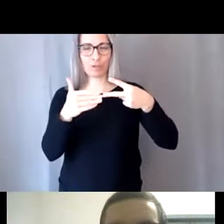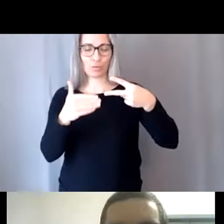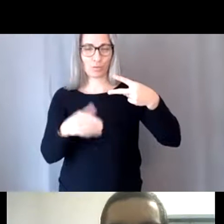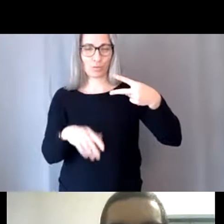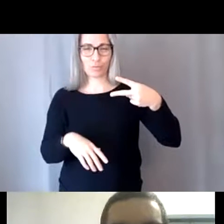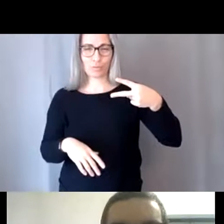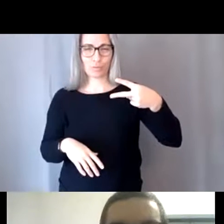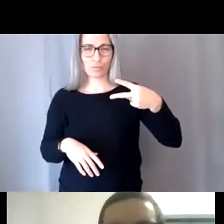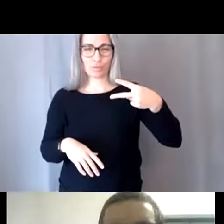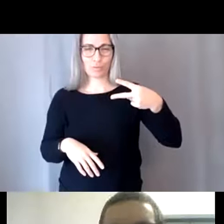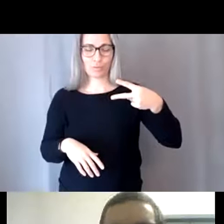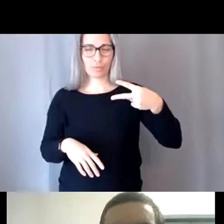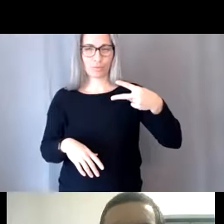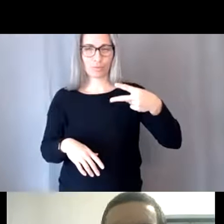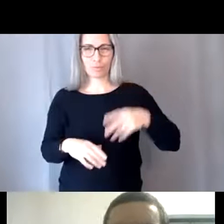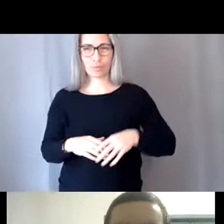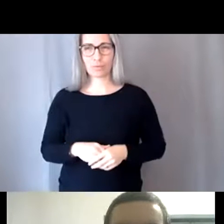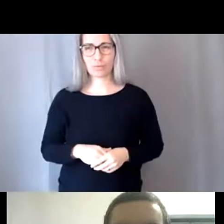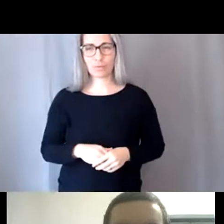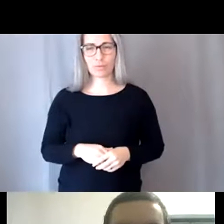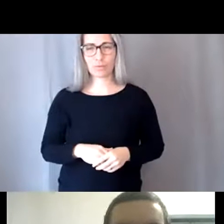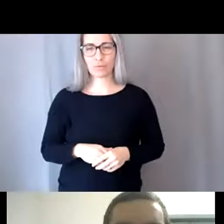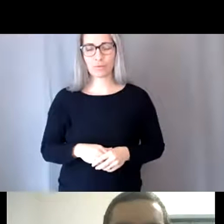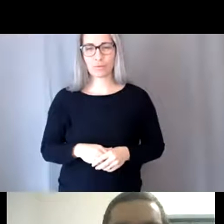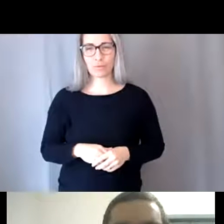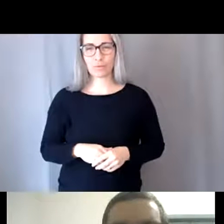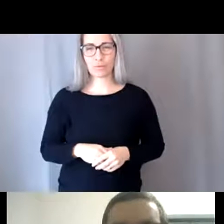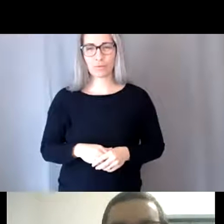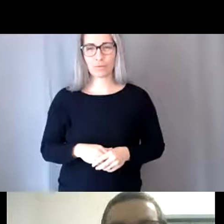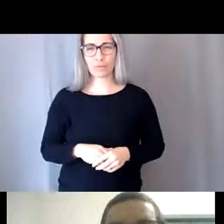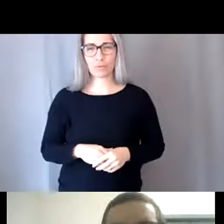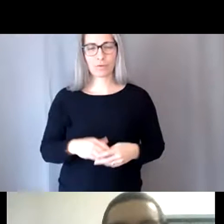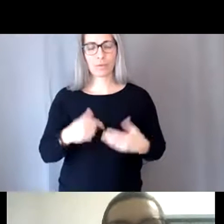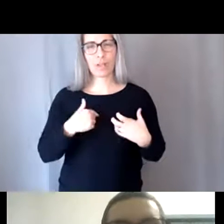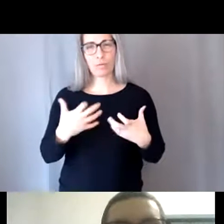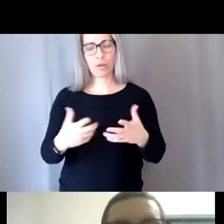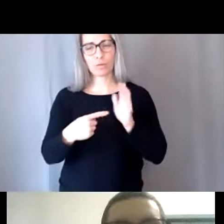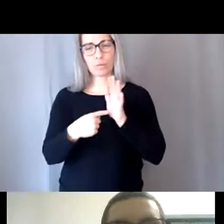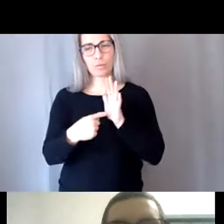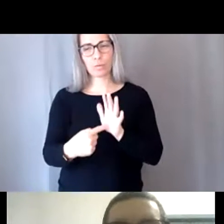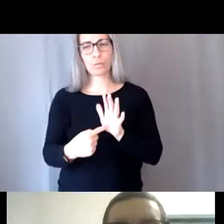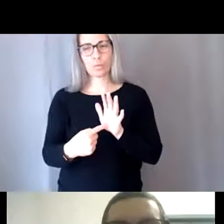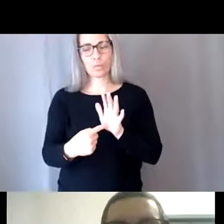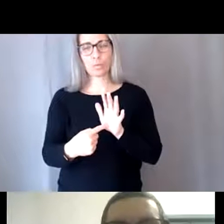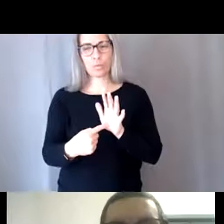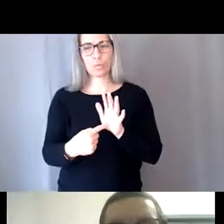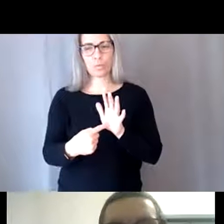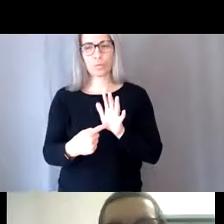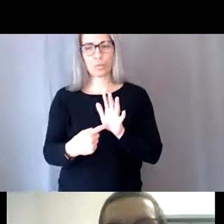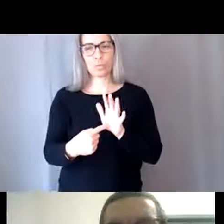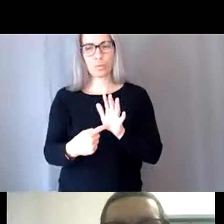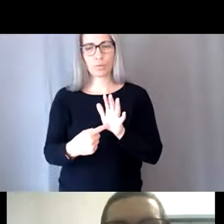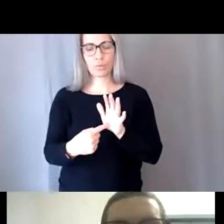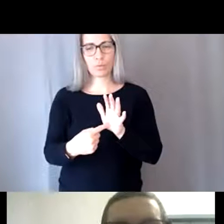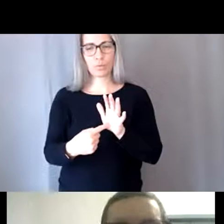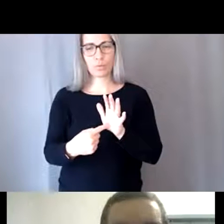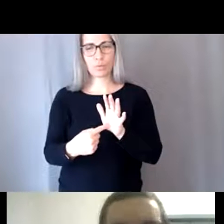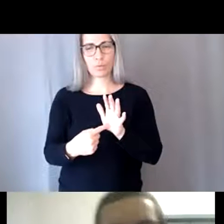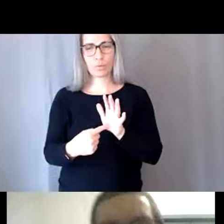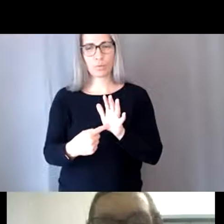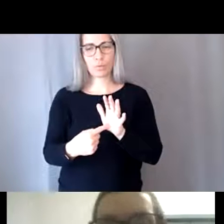that I’ll show you and while I am reading my text